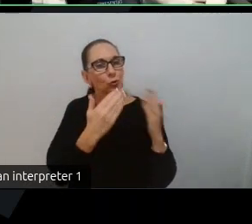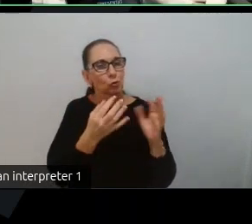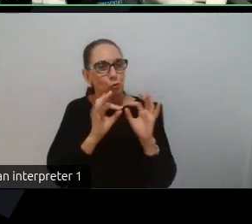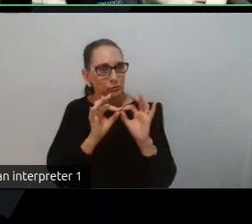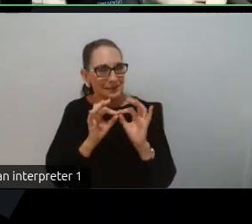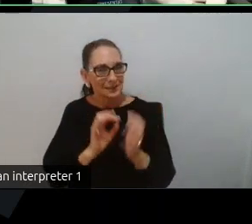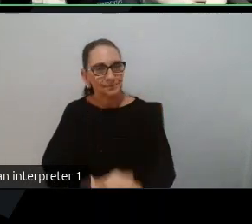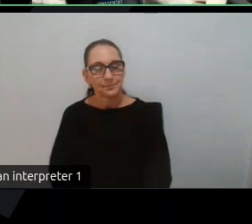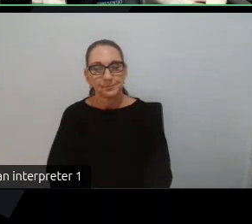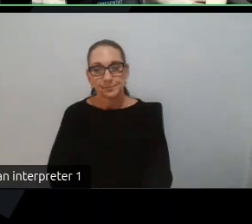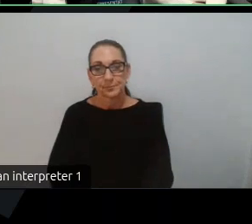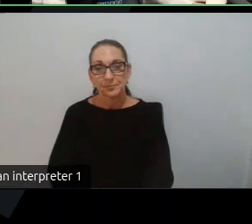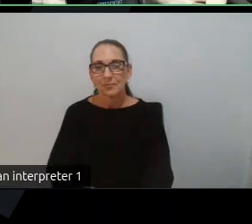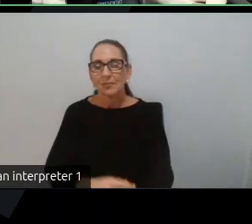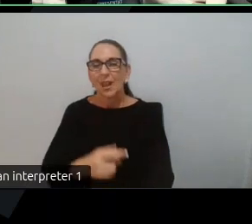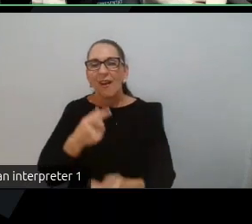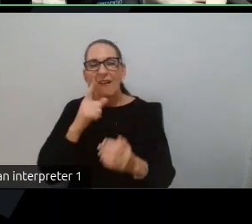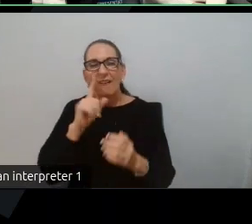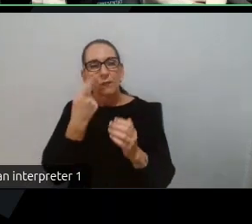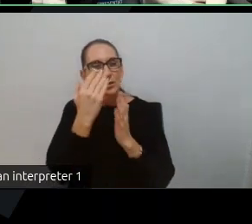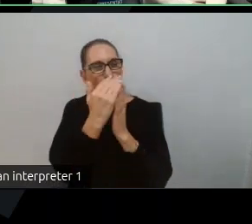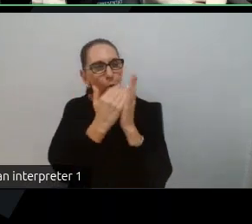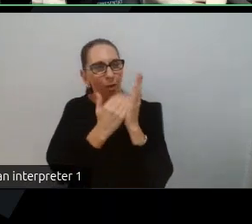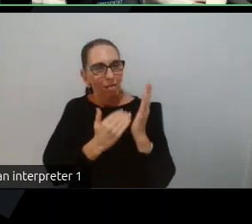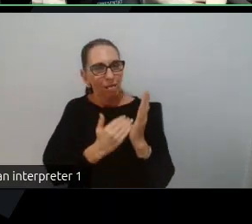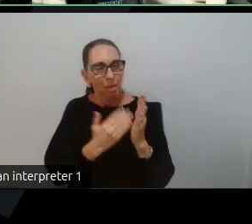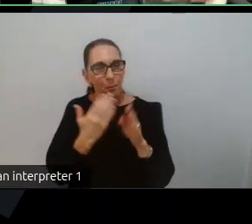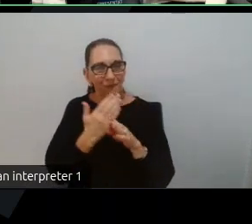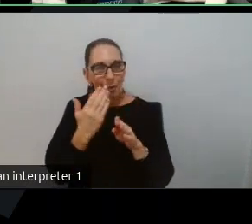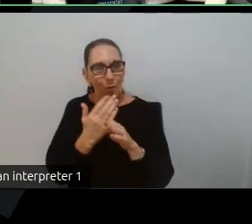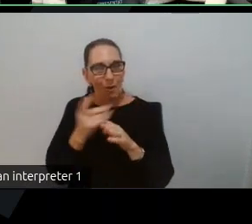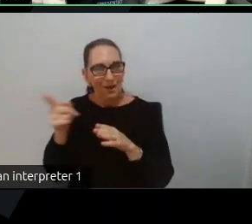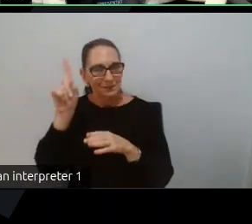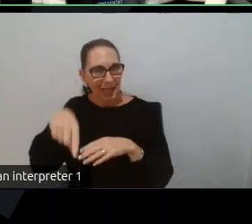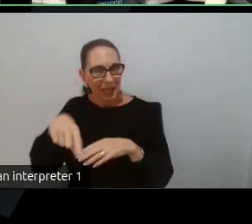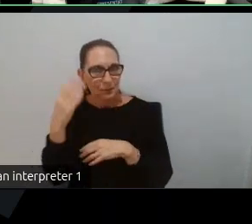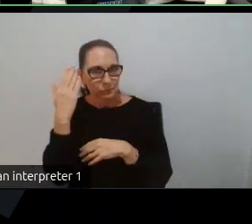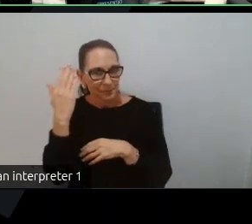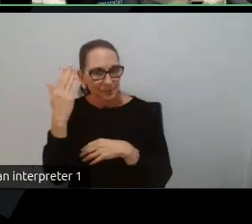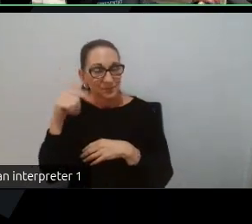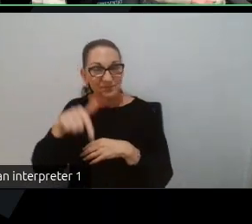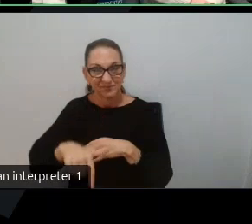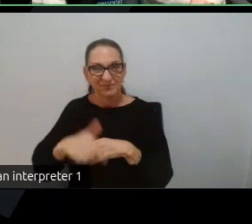bit of housekeeping before I hand it over to our presenters. This webinar is being recorded and it